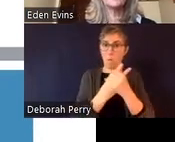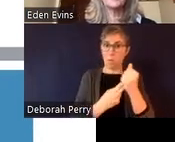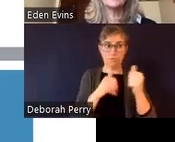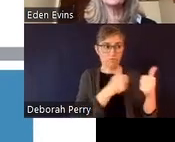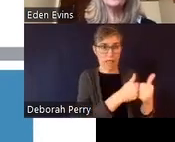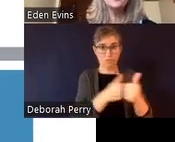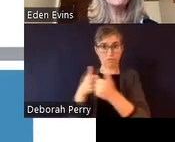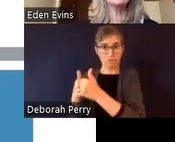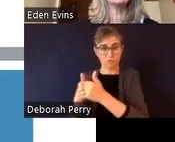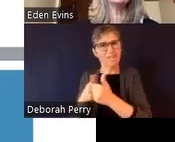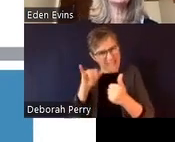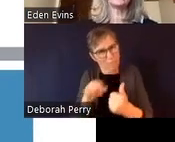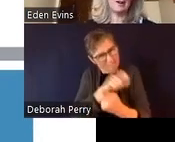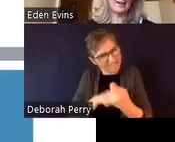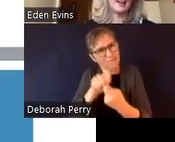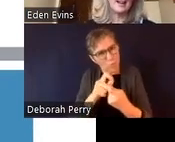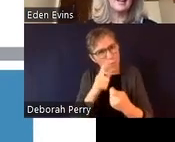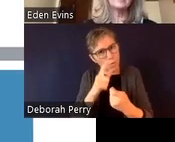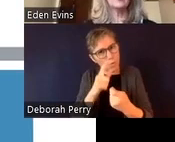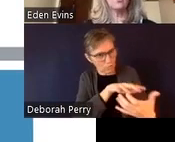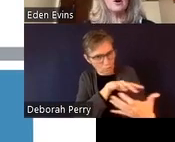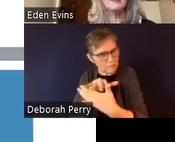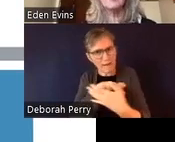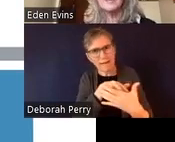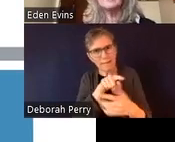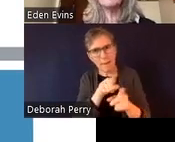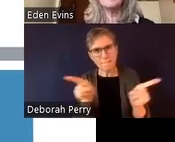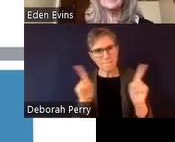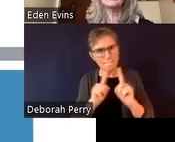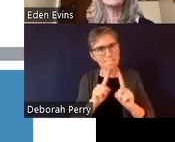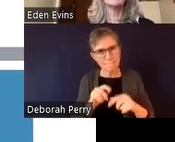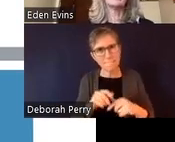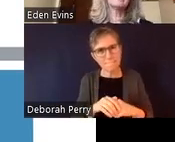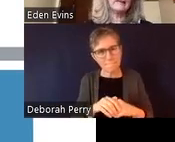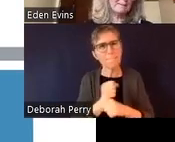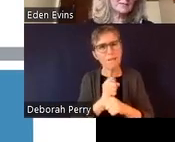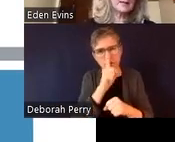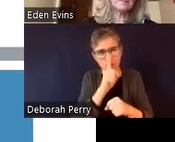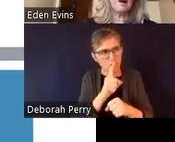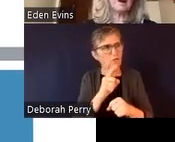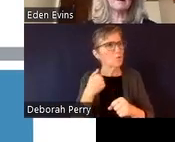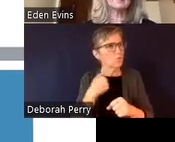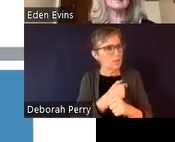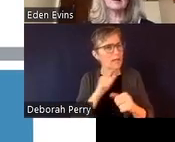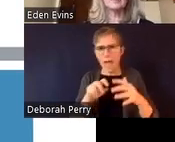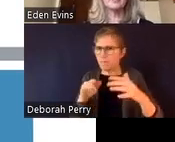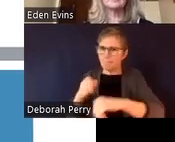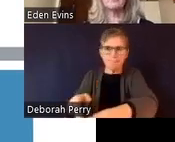precisely who we need to study in order to make the big leaps in progress, in therapeutics that we